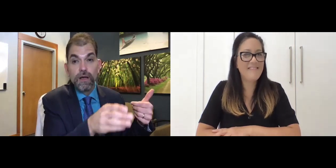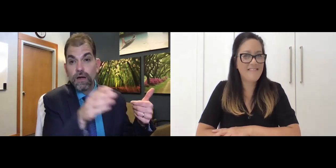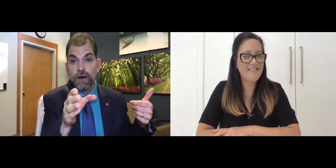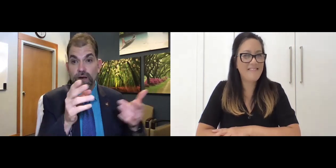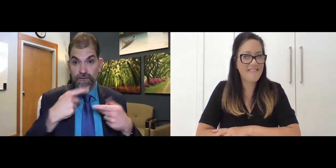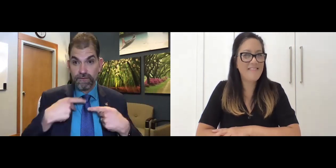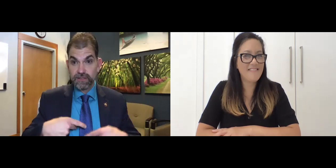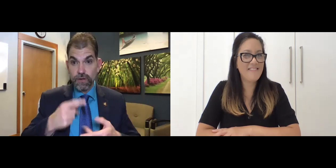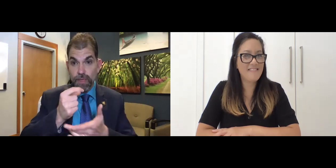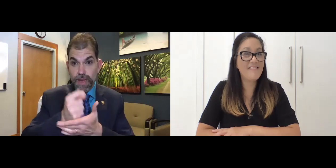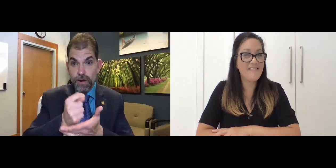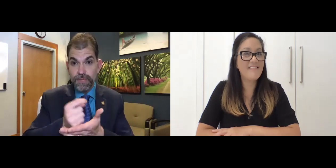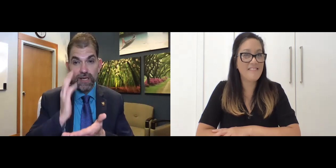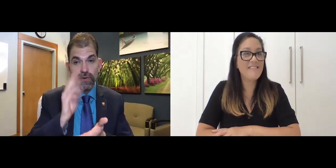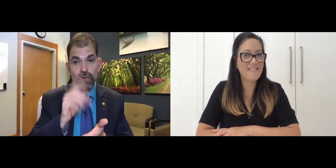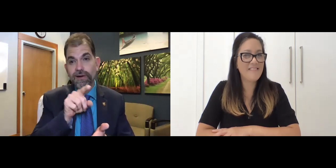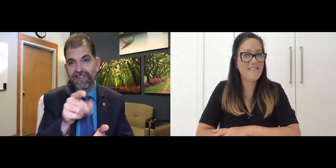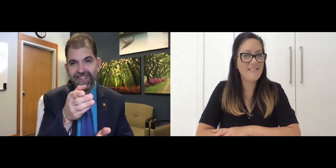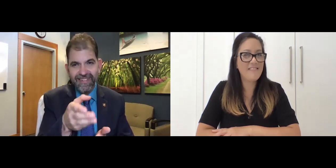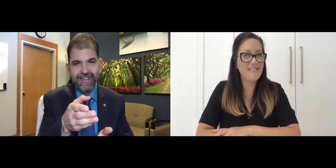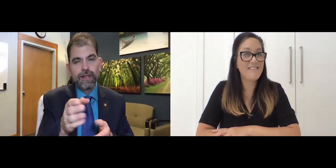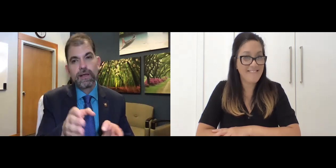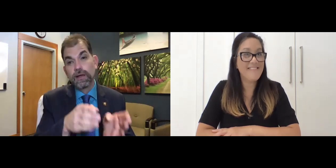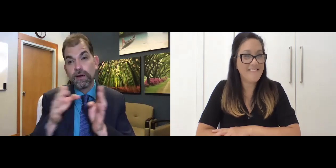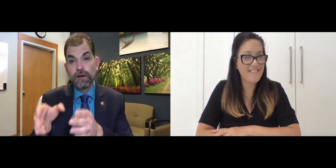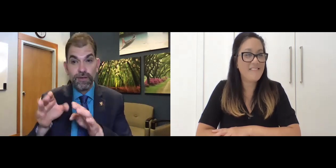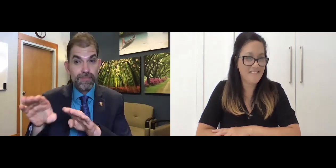in a separate clinic and then they might be getting physical therapy somewhere